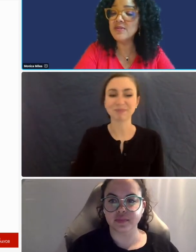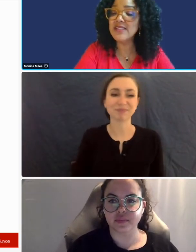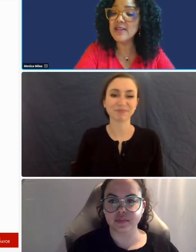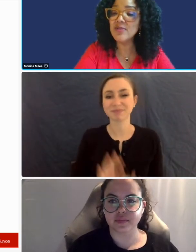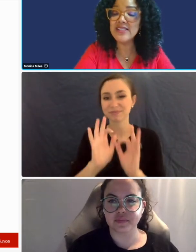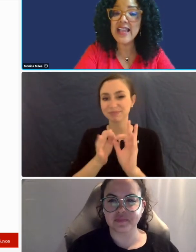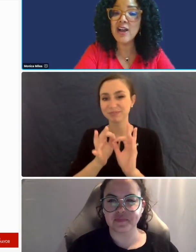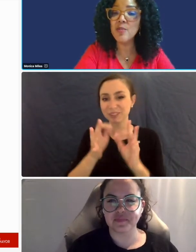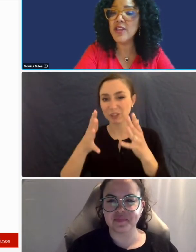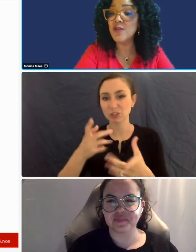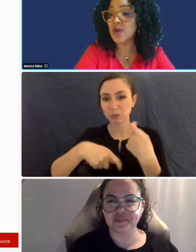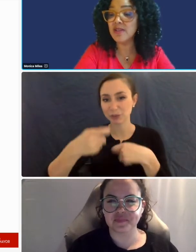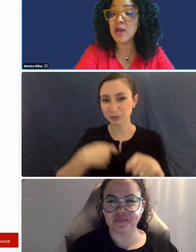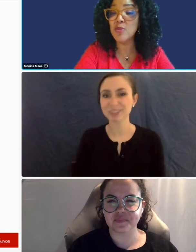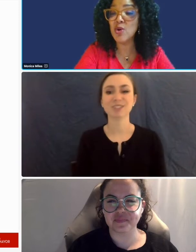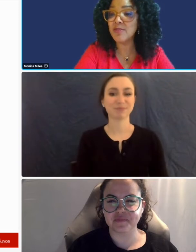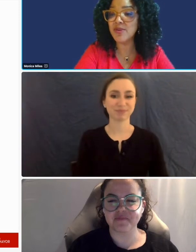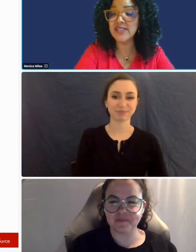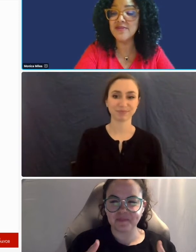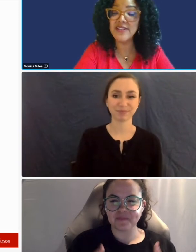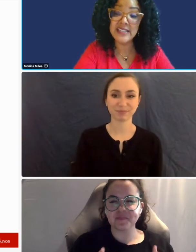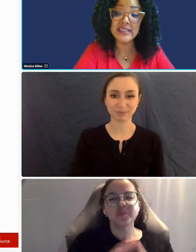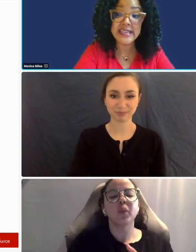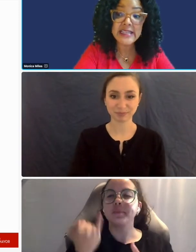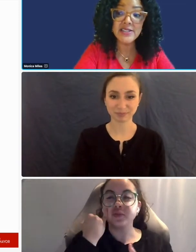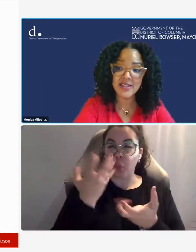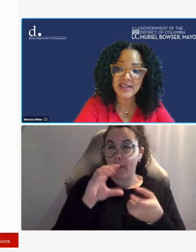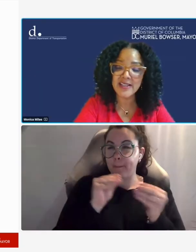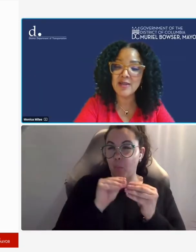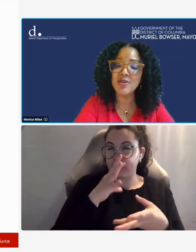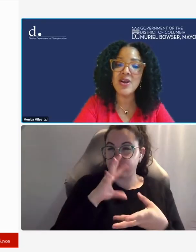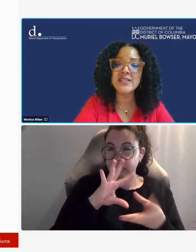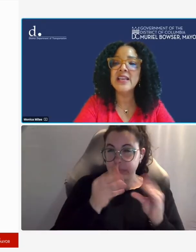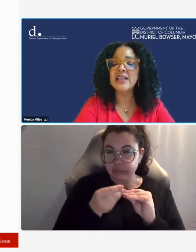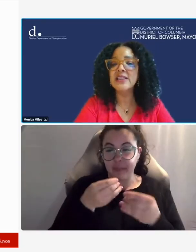examples now but if you want a more comprehensive list and a link to the unallowable cost listen